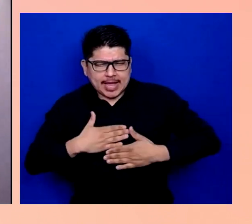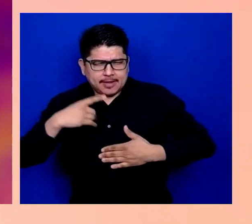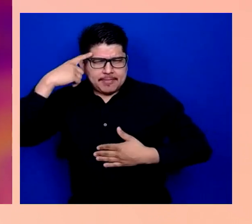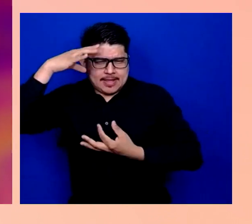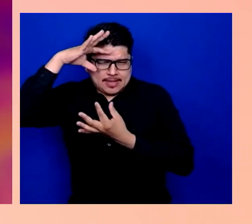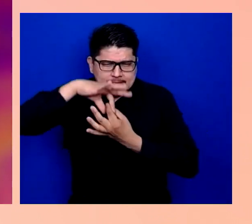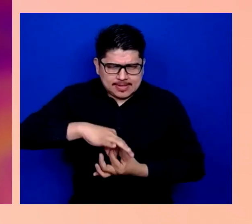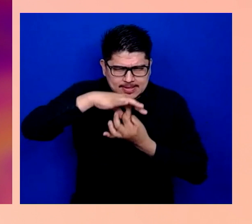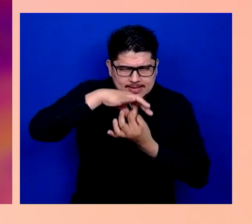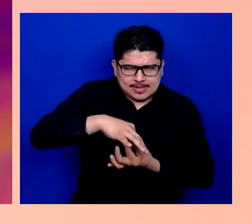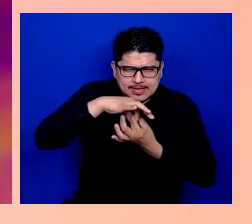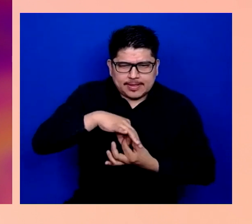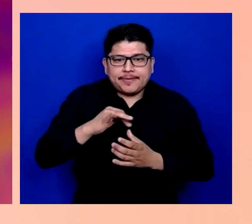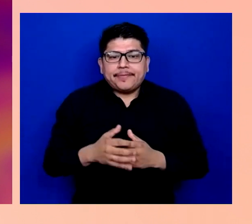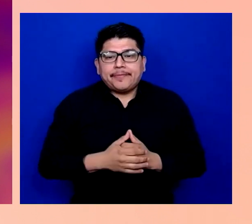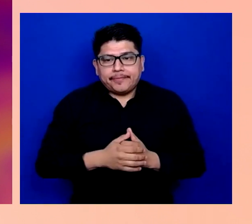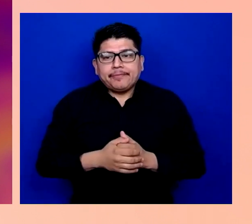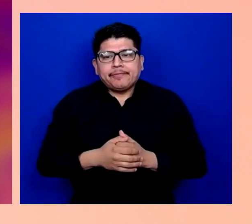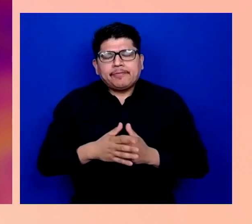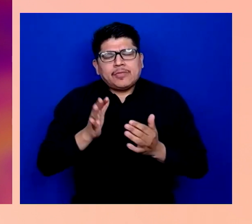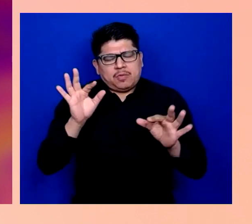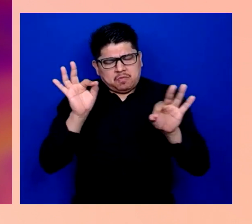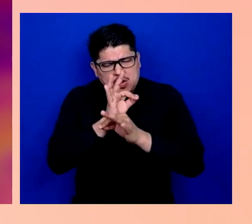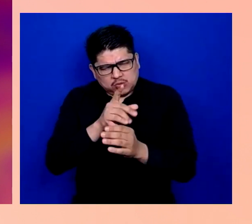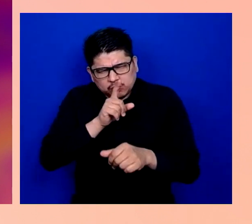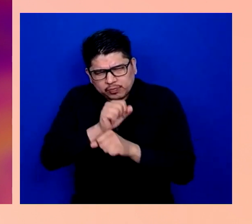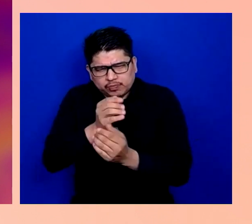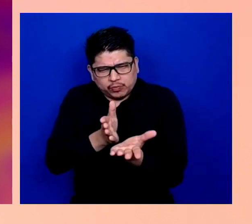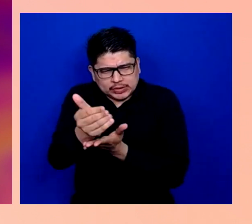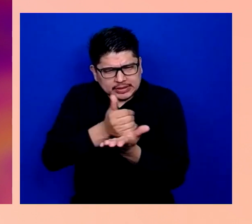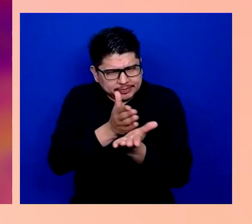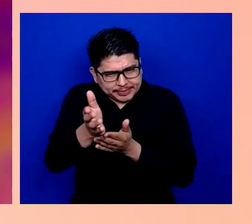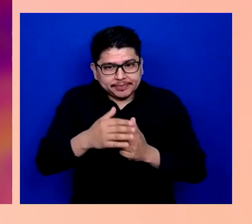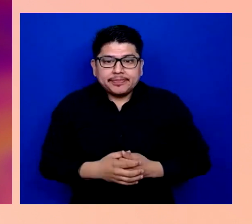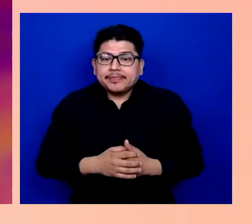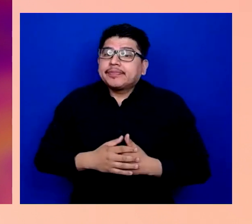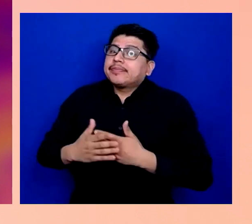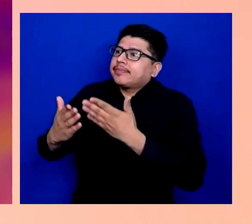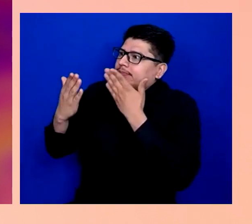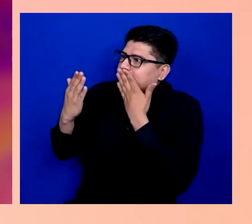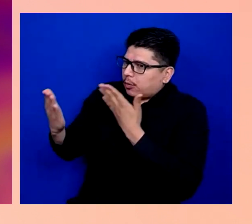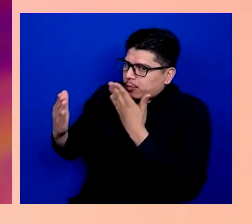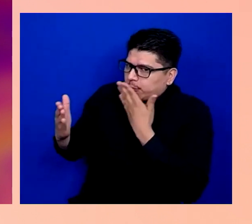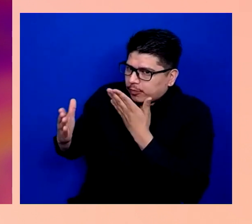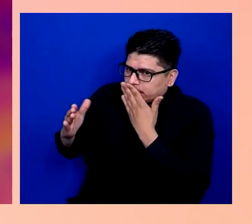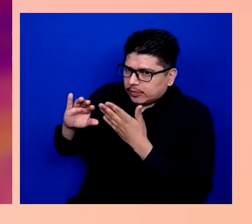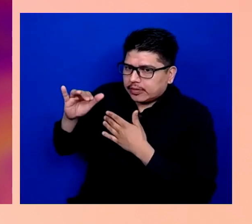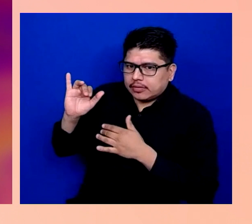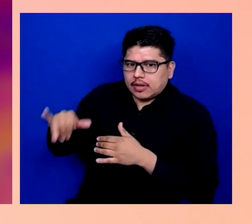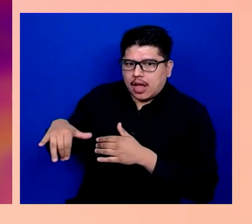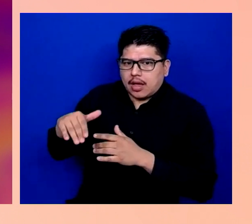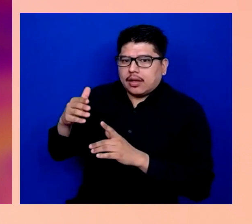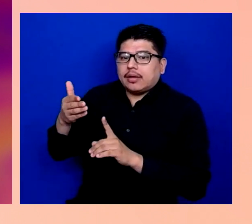Thank you for that. We took that lens as a lot of this work that I've learned about intersectionality is influenced by